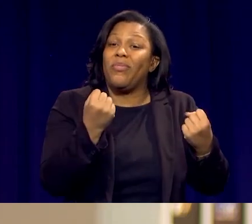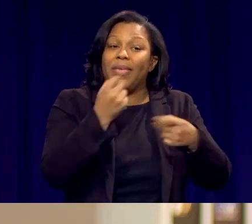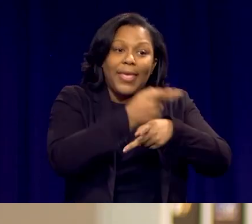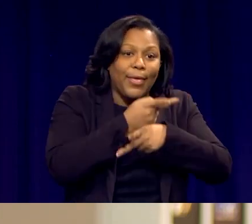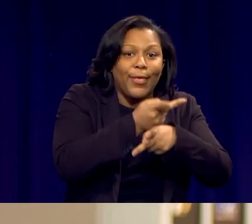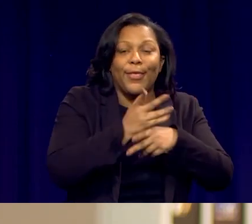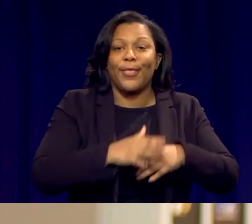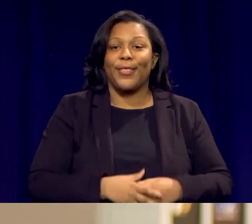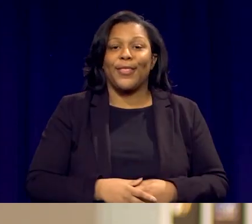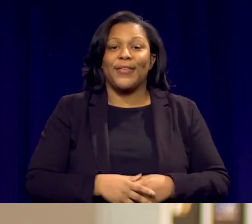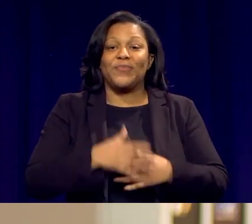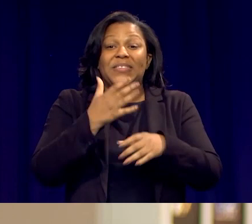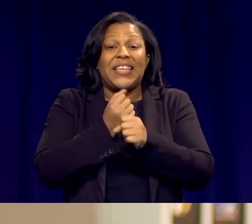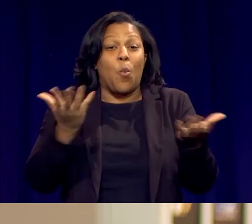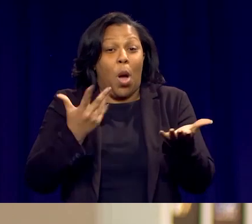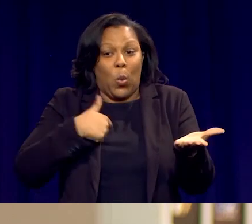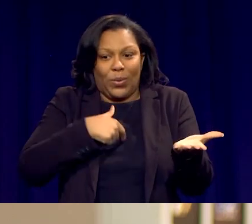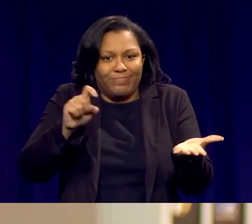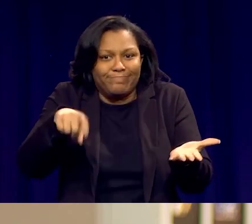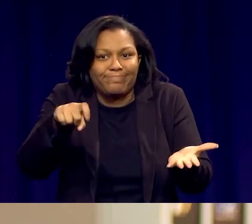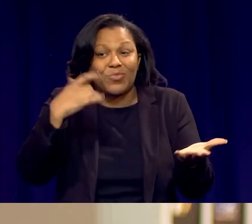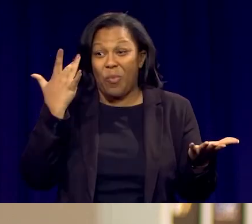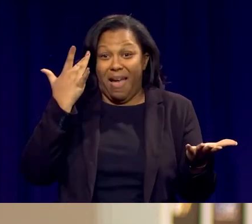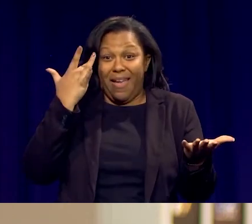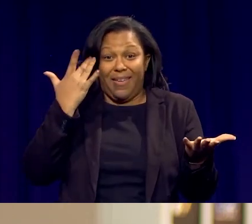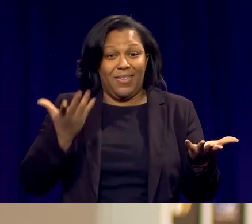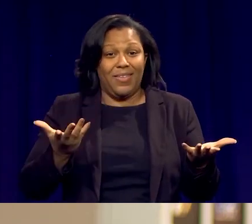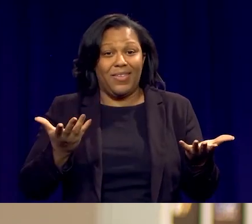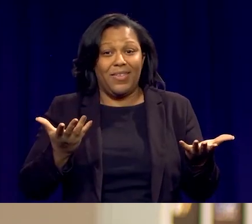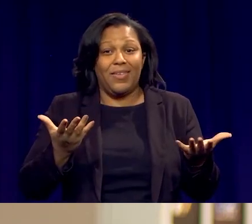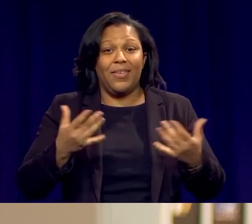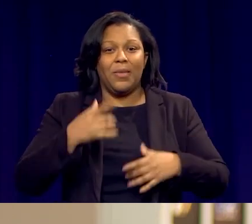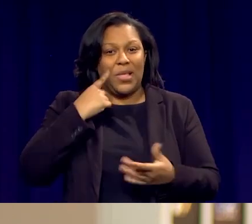when it comes to health care to be getting the things that we need